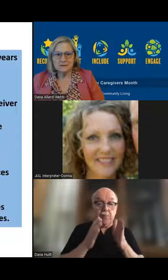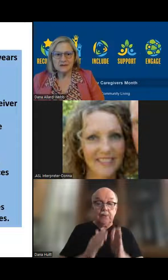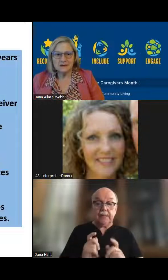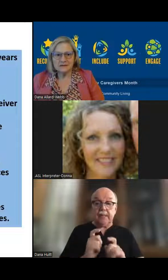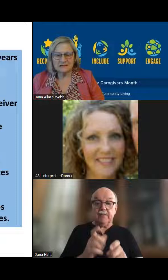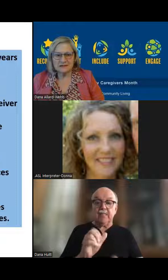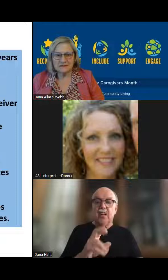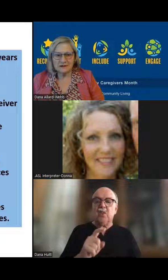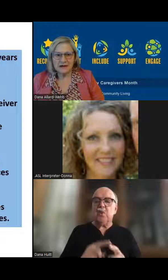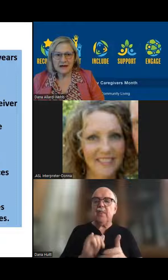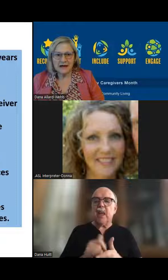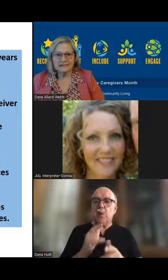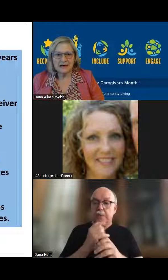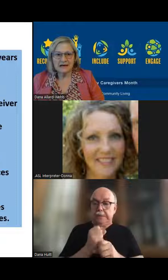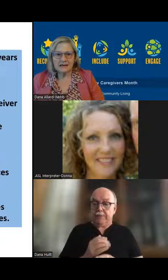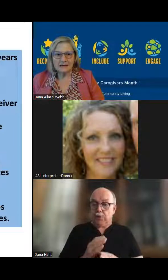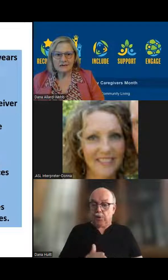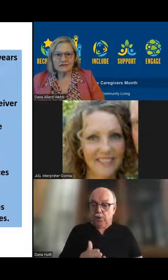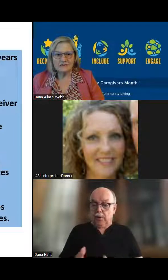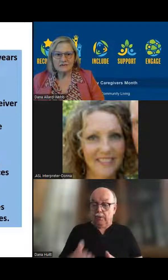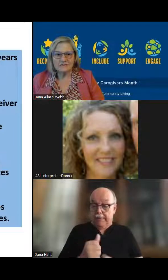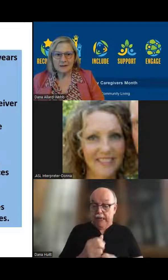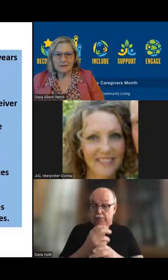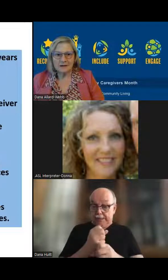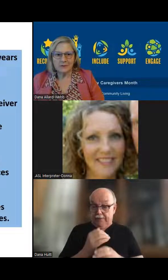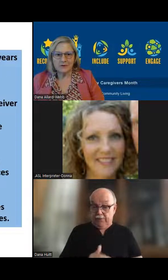for home care aides. And the SEIU